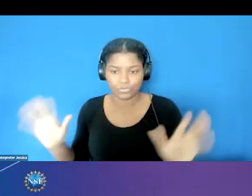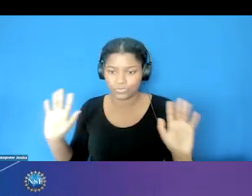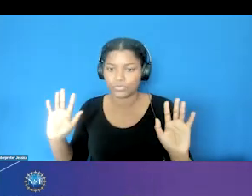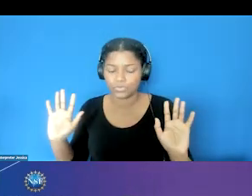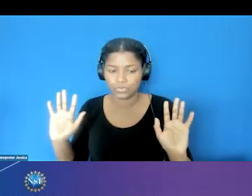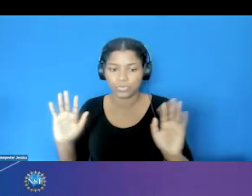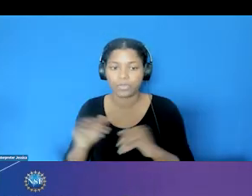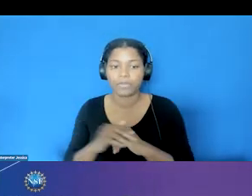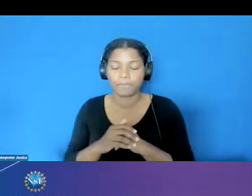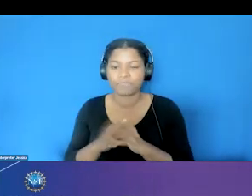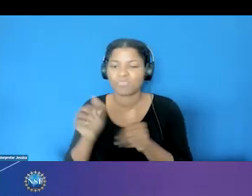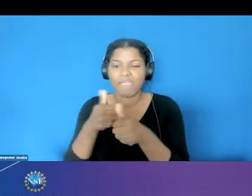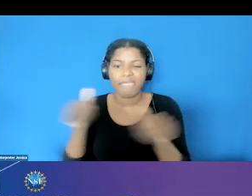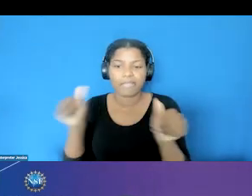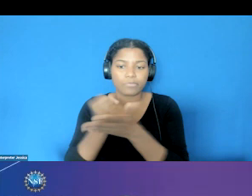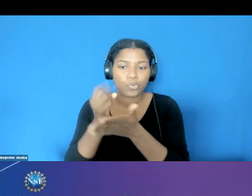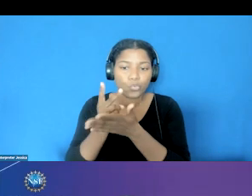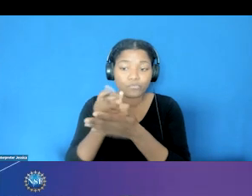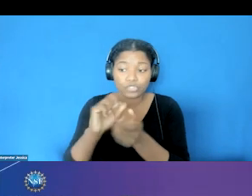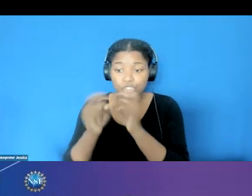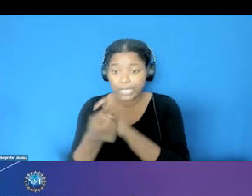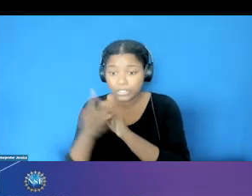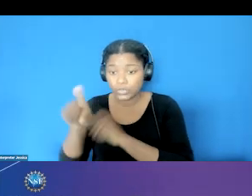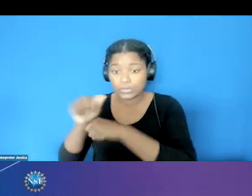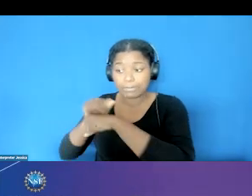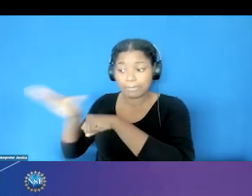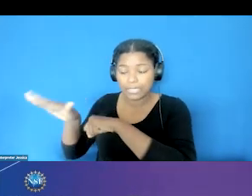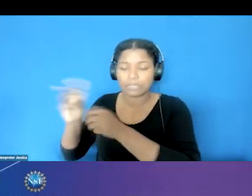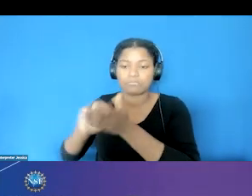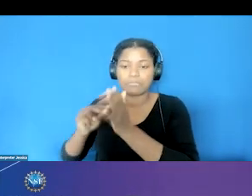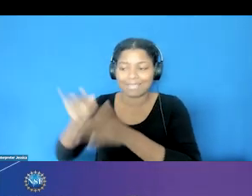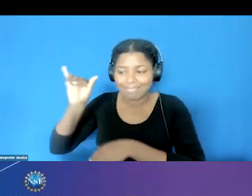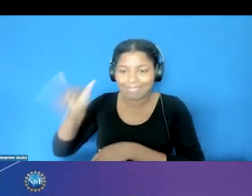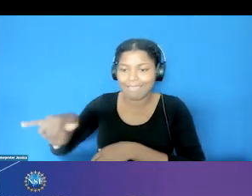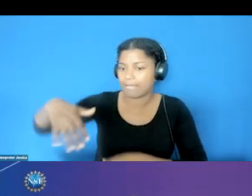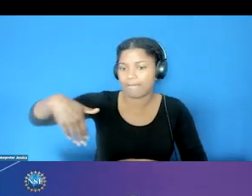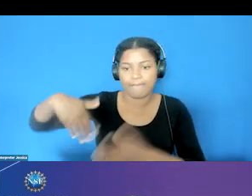of your proposal or any approved changes of scope that you've submitted to the NSF.